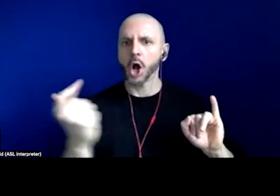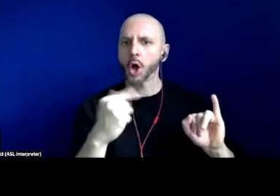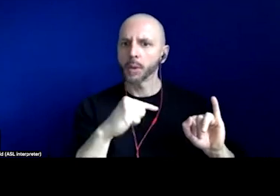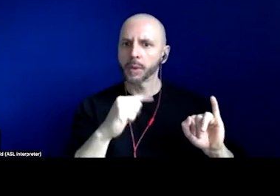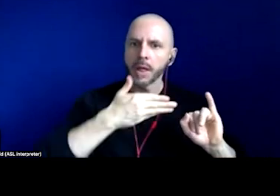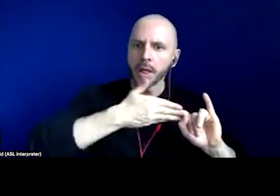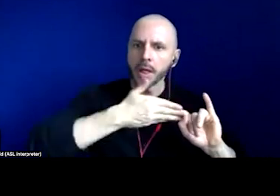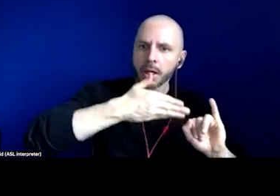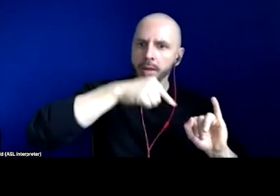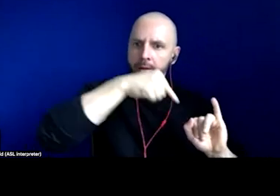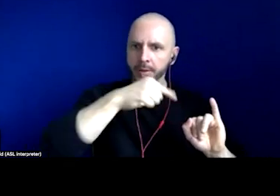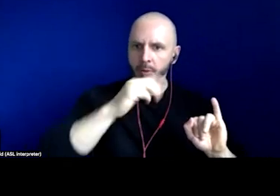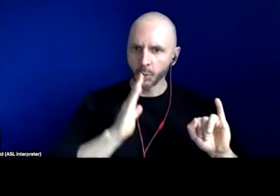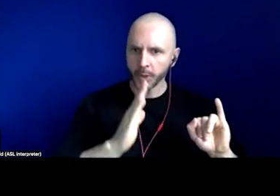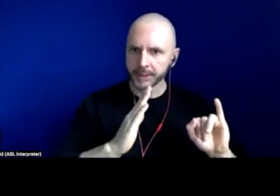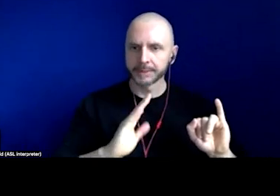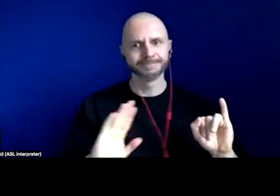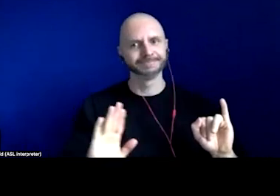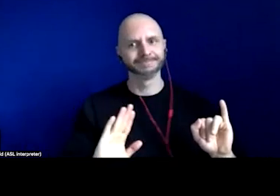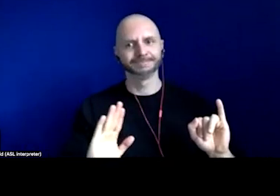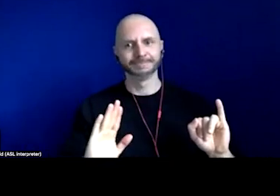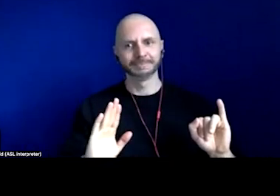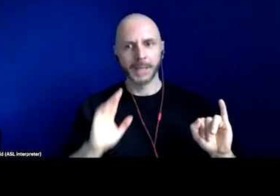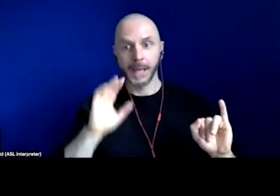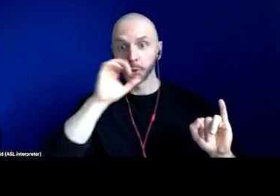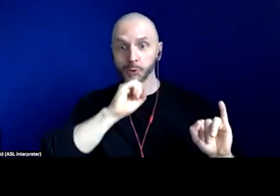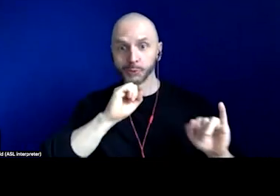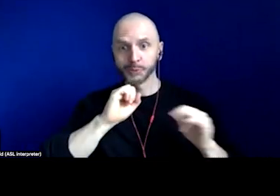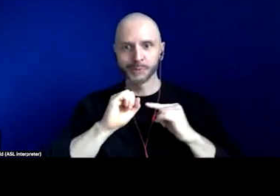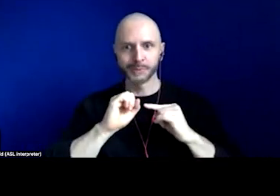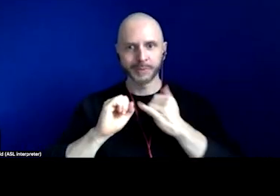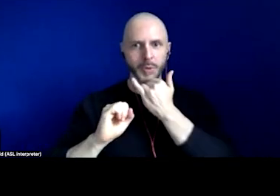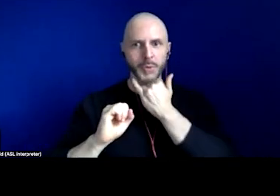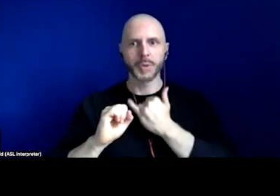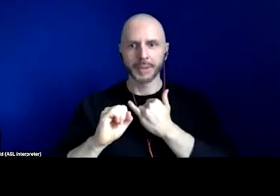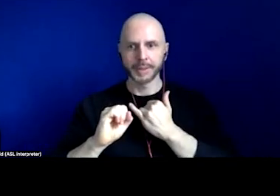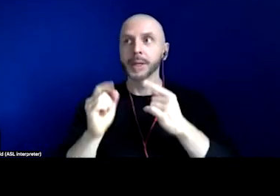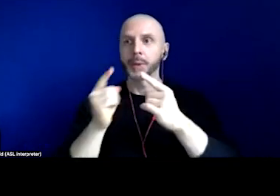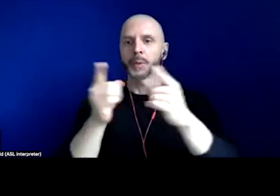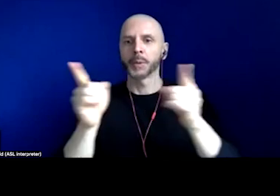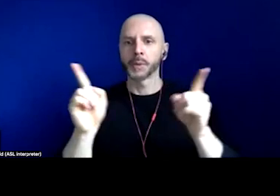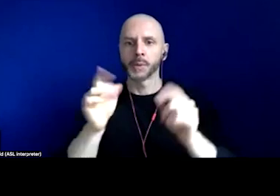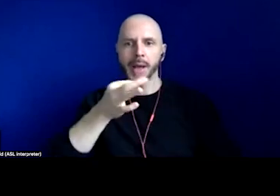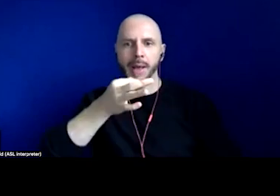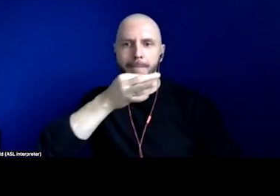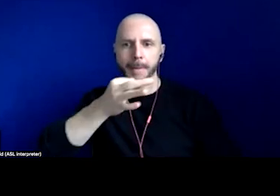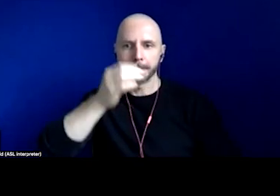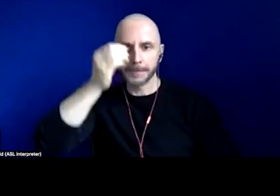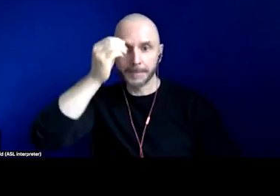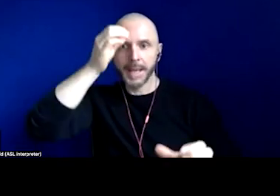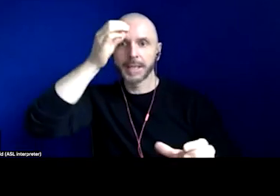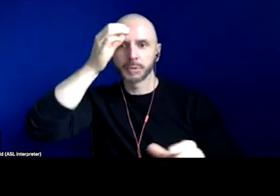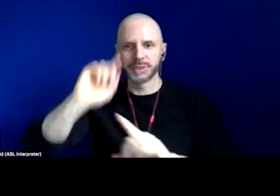many different fields that we've been working with have been very hesitant to include AI in